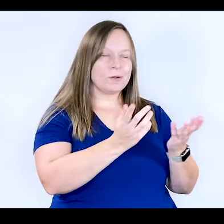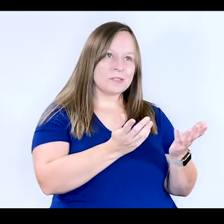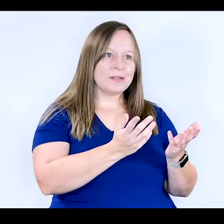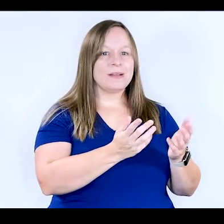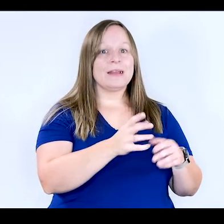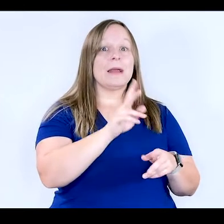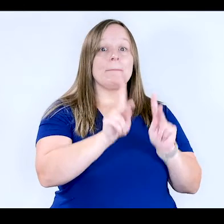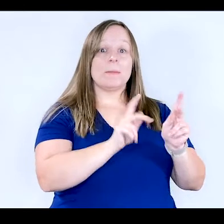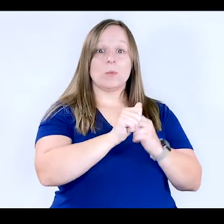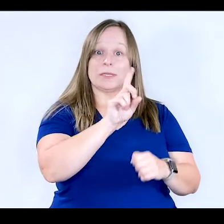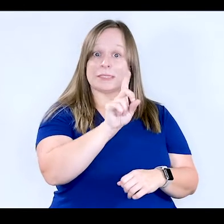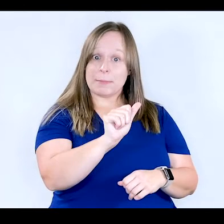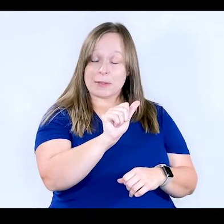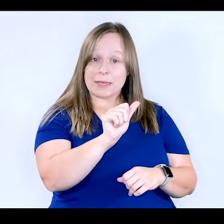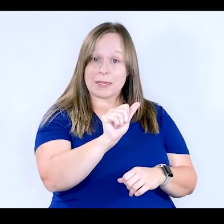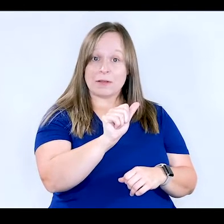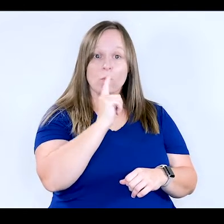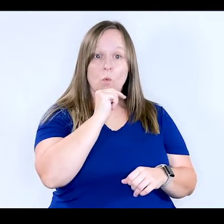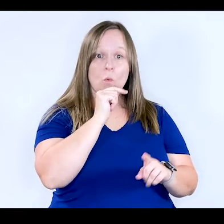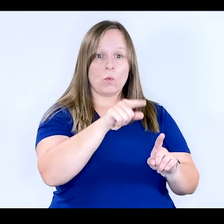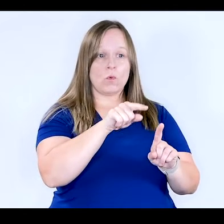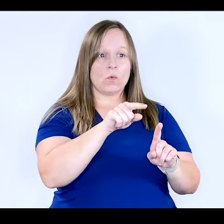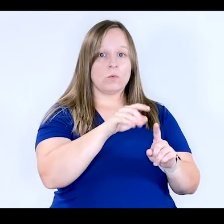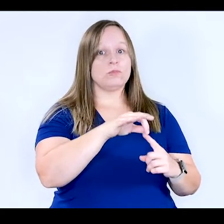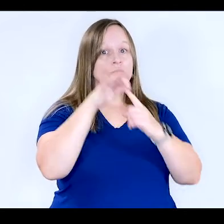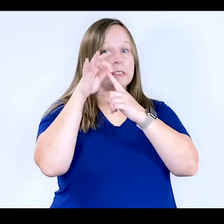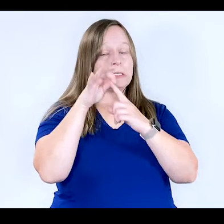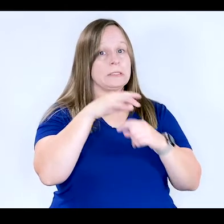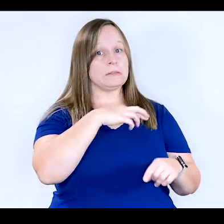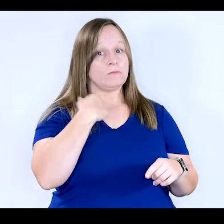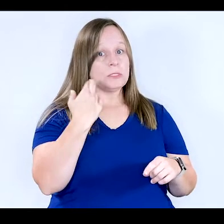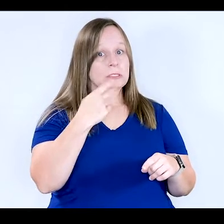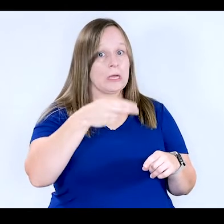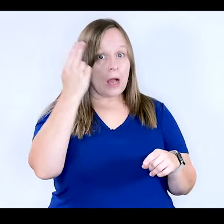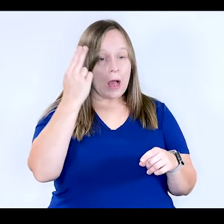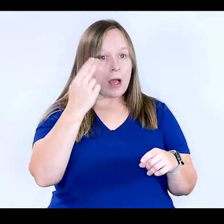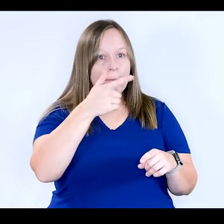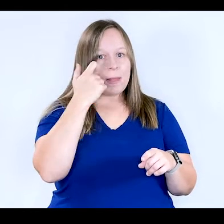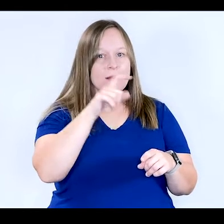are folks with disabilities who are uniquely vulnerable because of issues